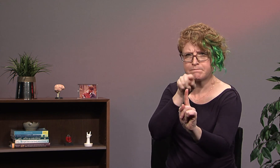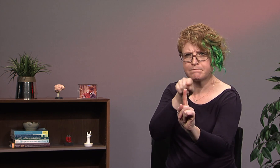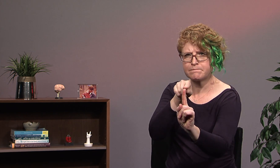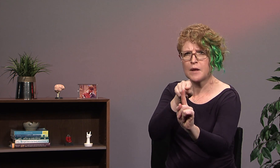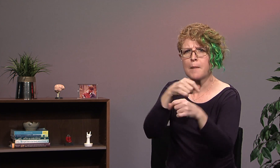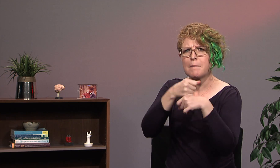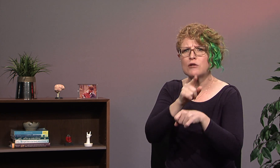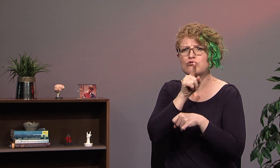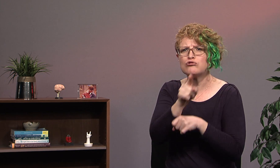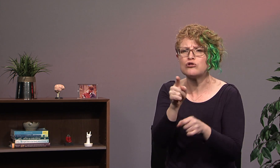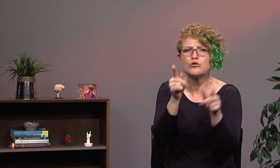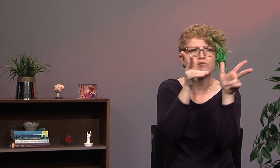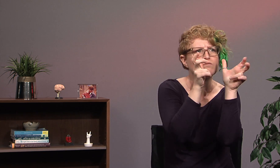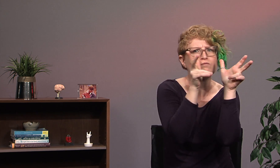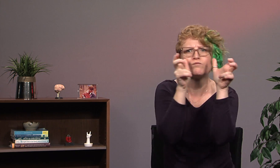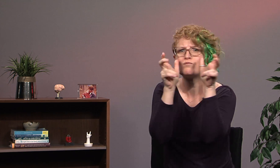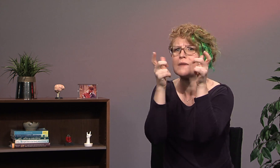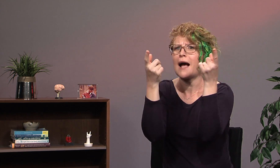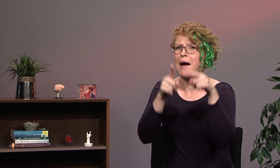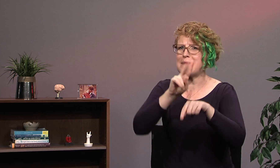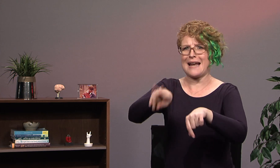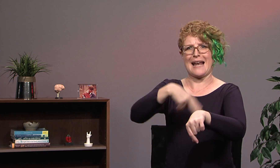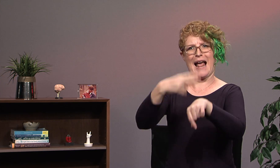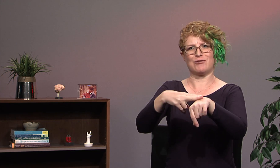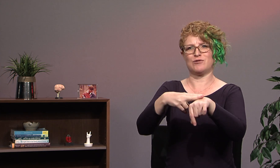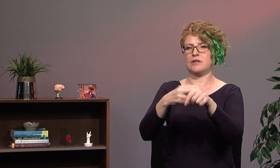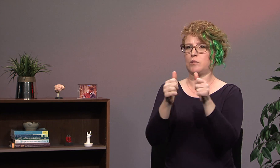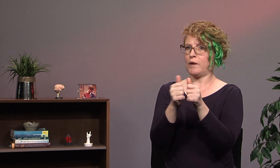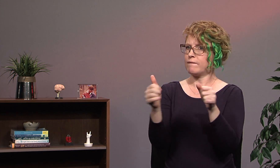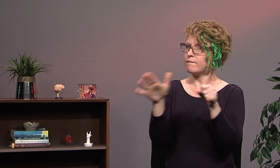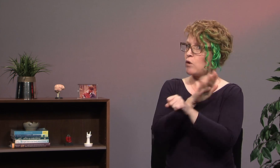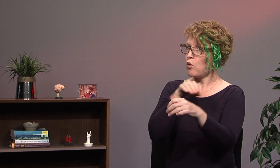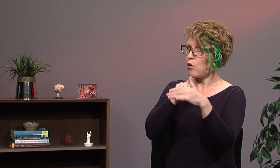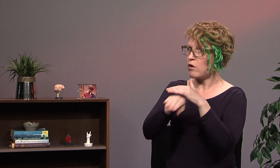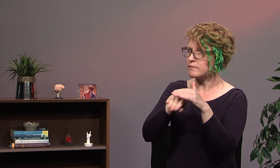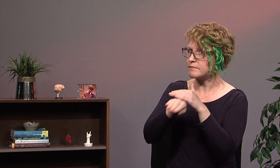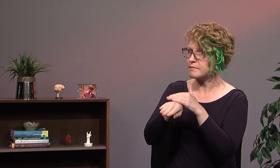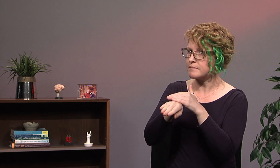and to ensure that incidental language is plentiful and accessible.